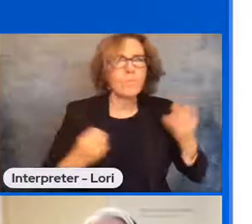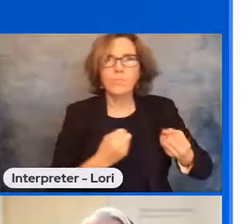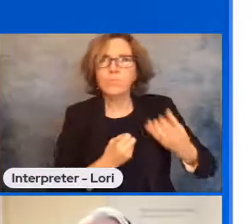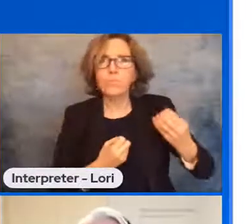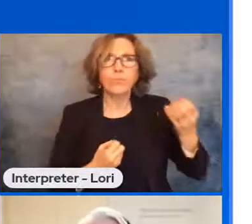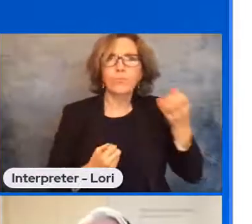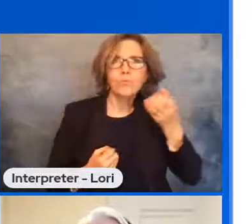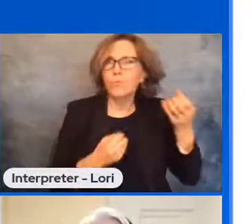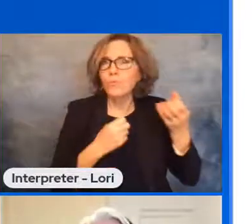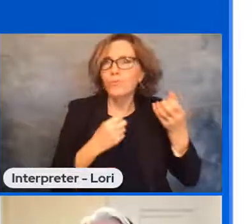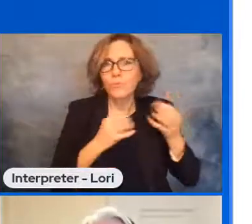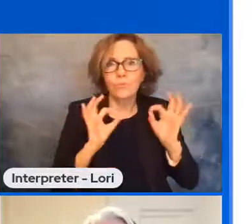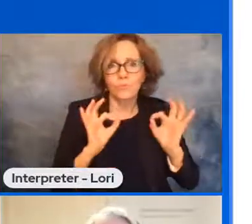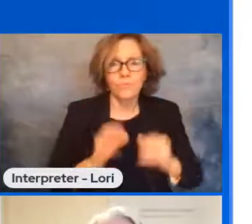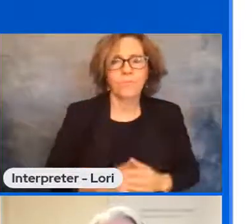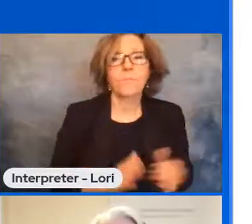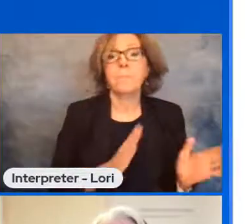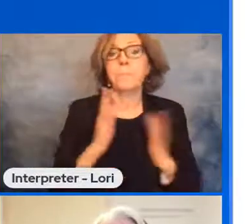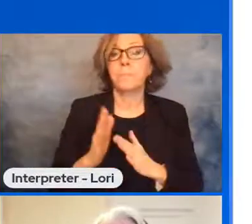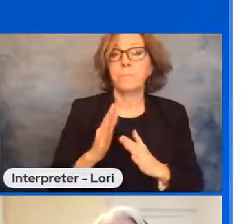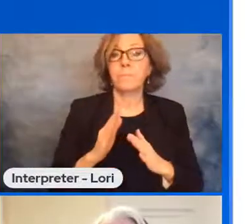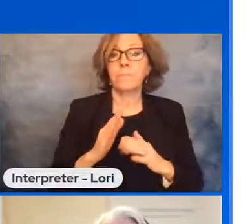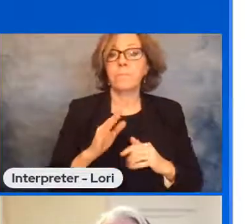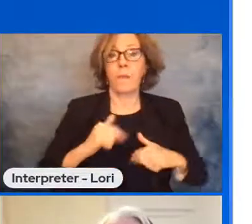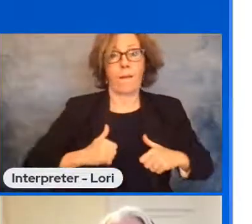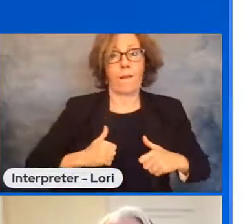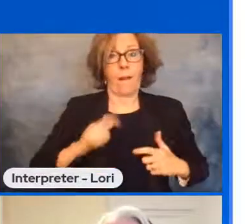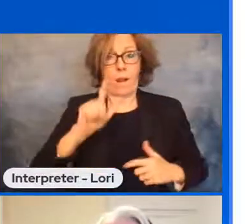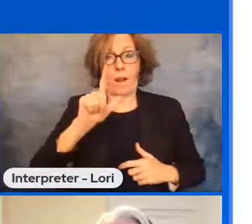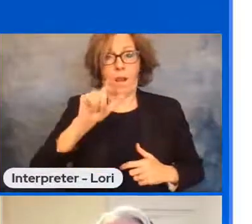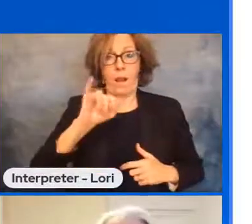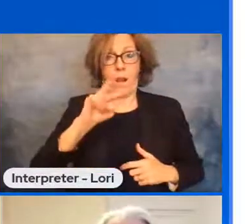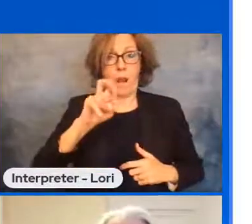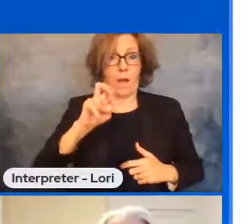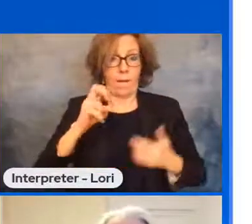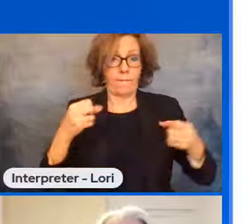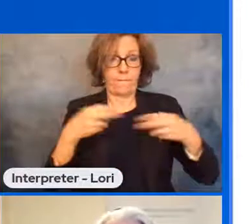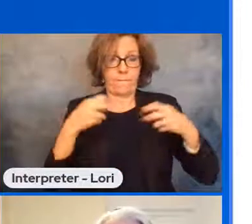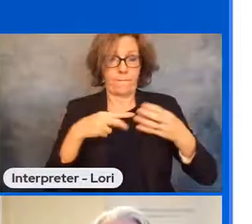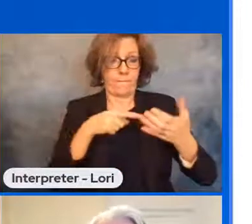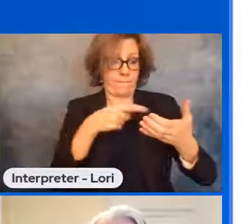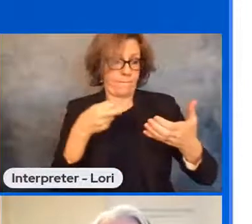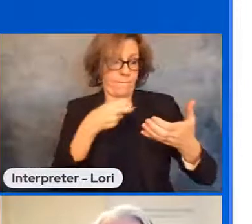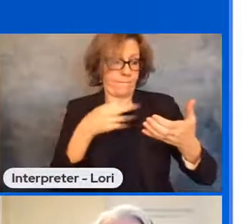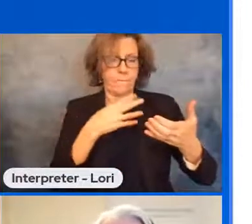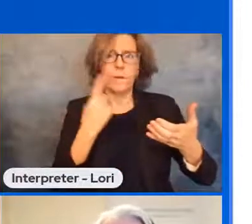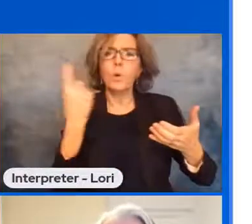people, Dmitri Kanevsky on the left and Chet Gnegy on the right. And I'll let them share a little bit first.